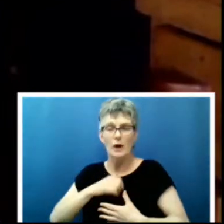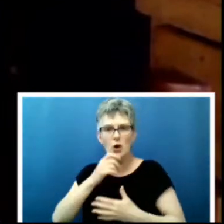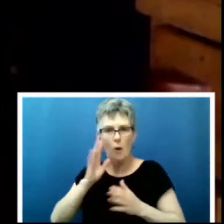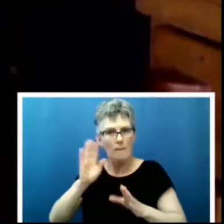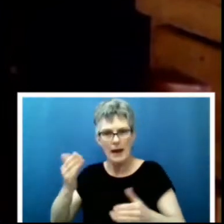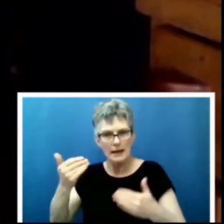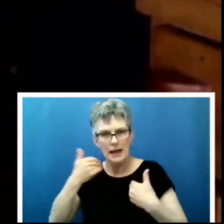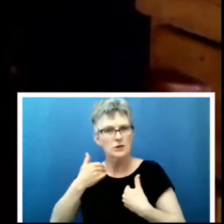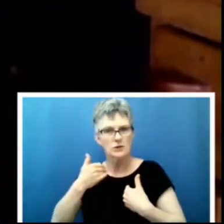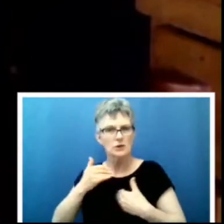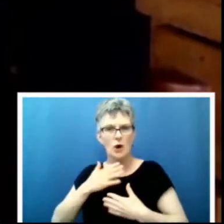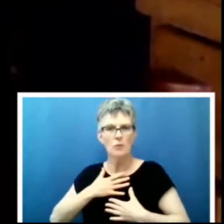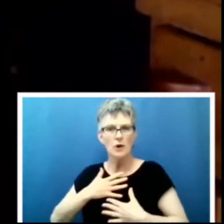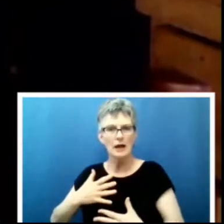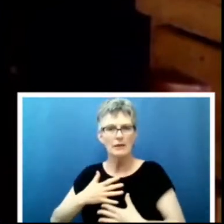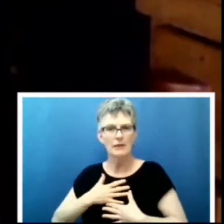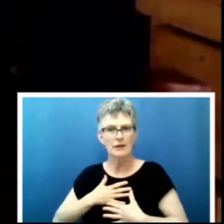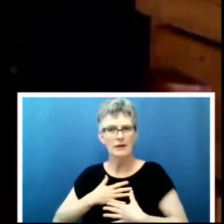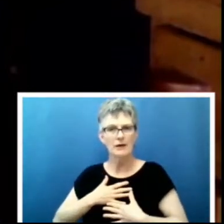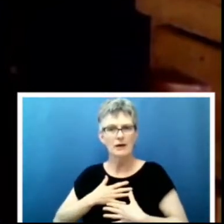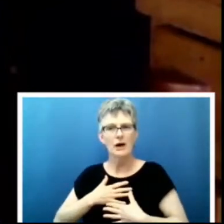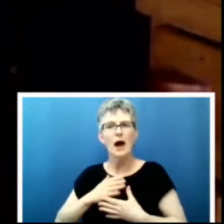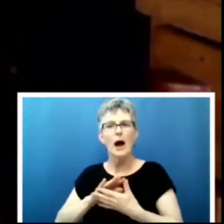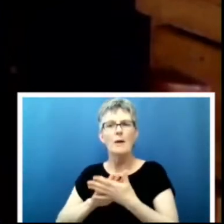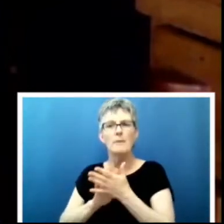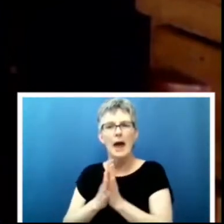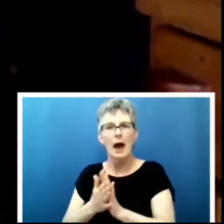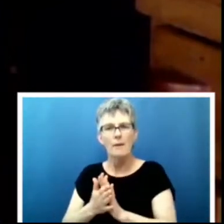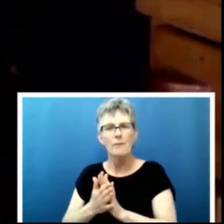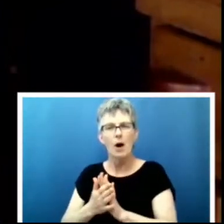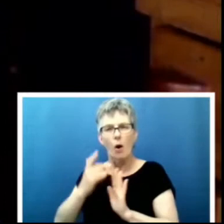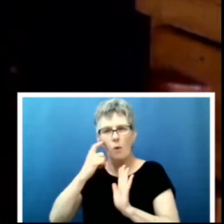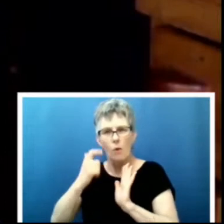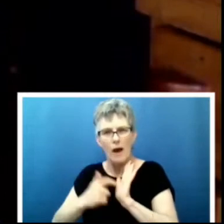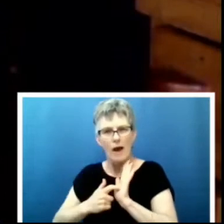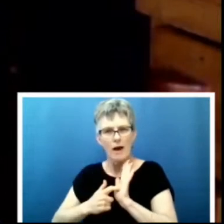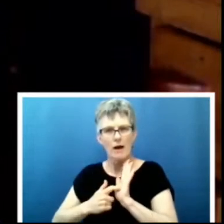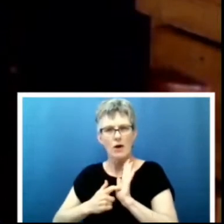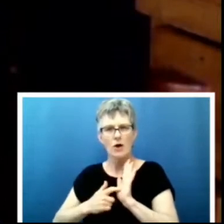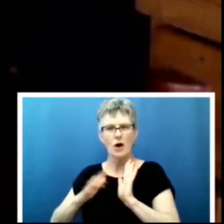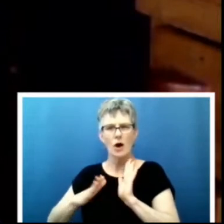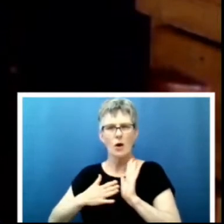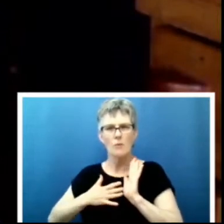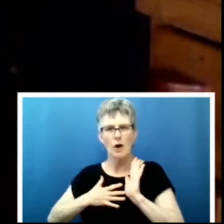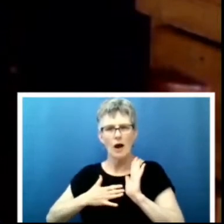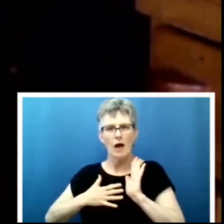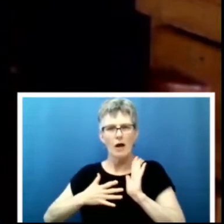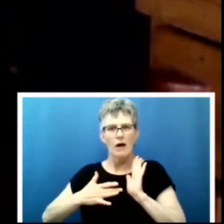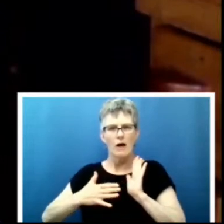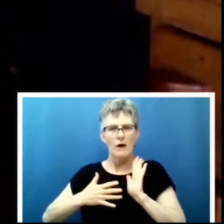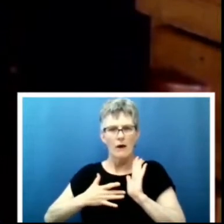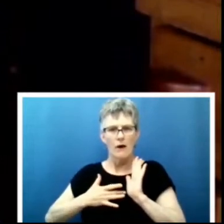So if you bring your awareness simply to your breath, just without judgment is the key.